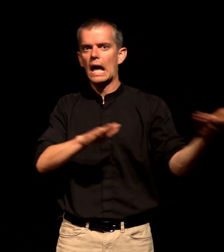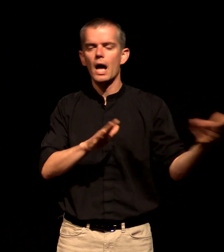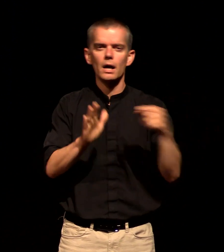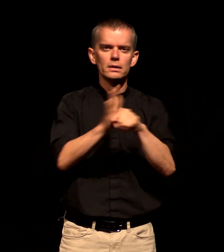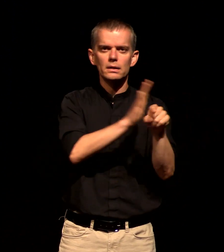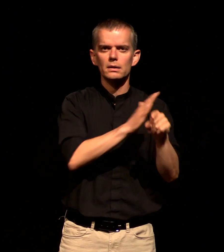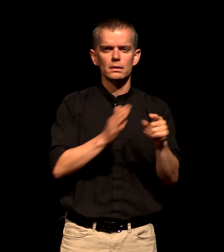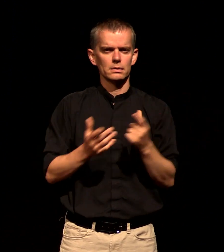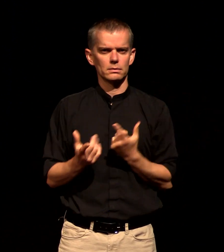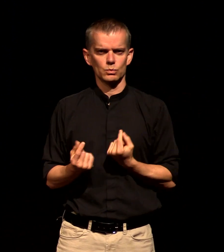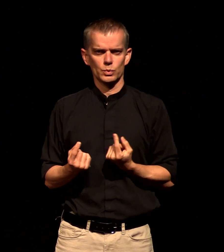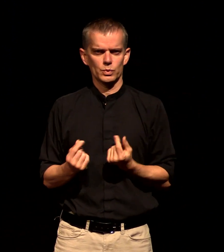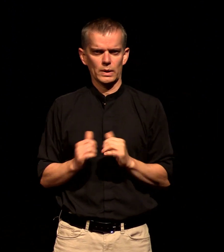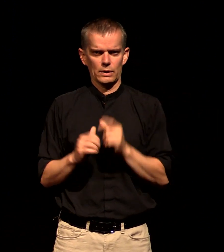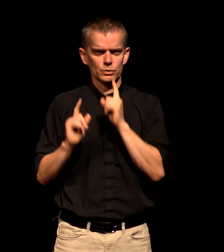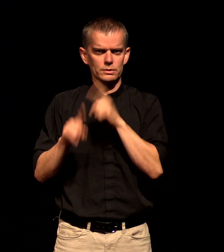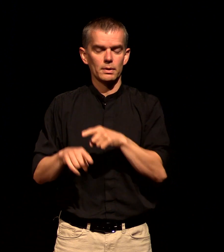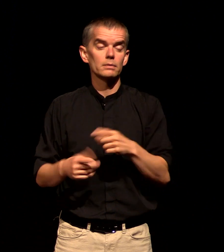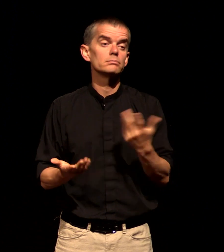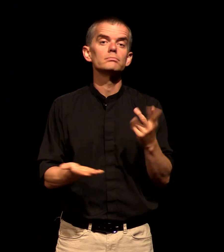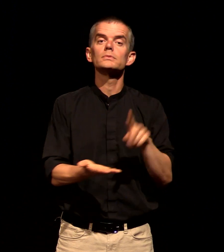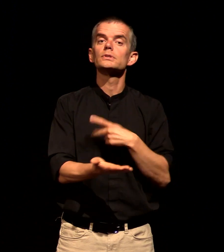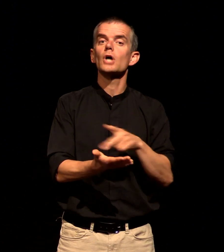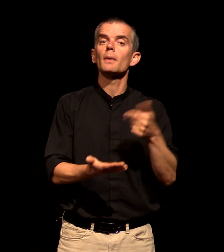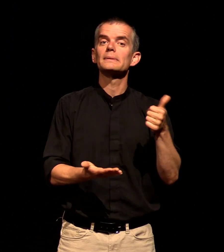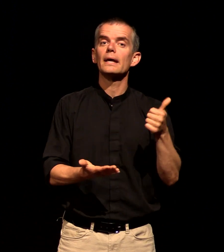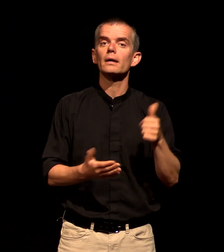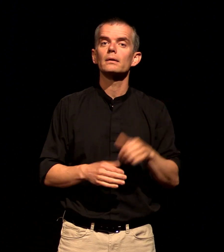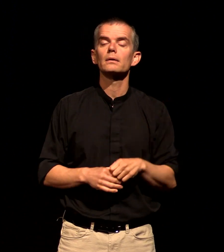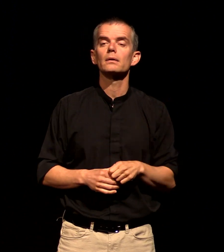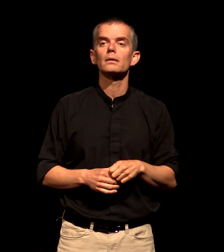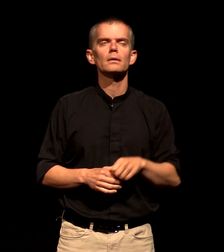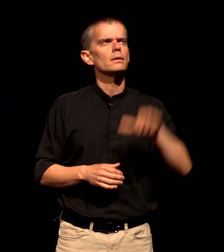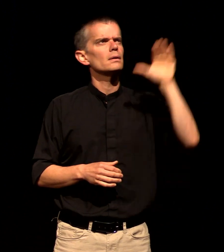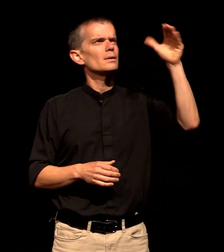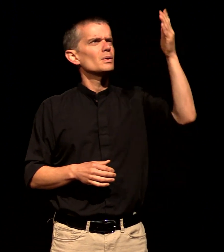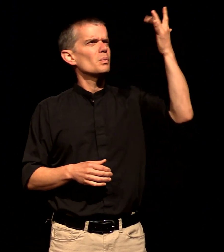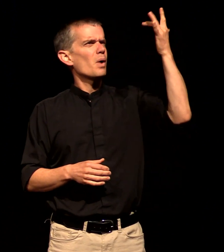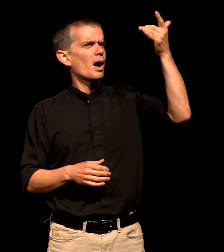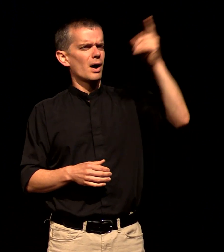about Psalm 10? Why Lord, do you stand far off? Why do you hide